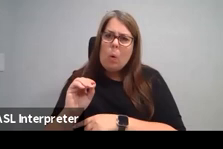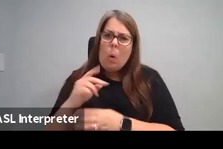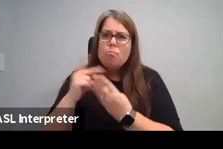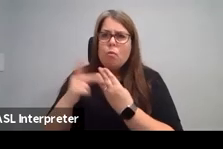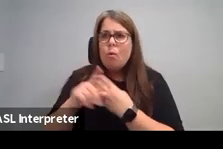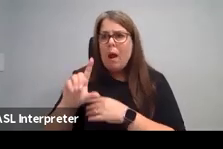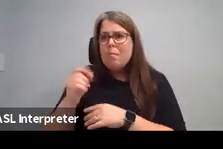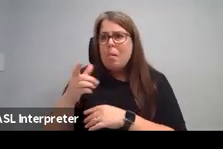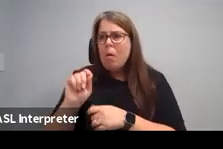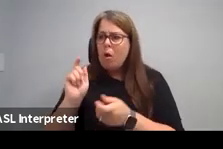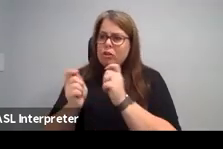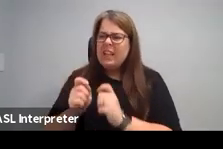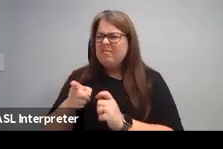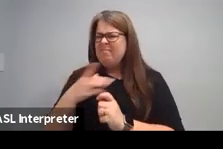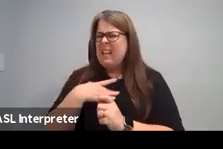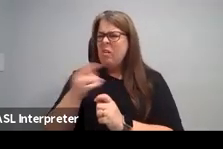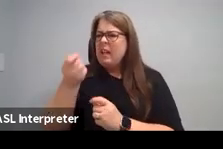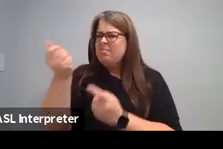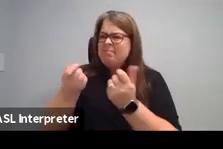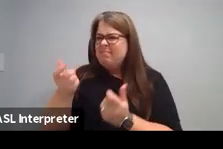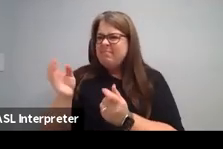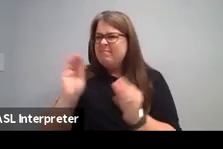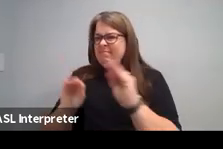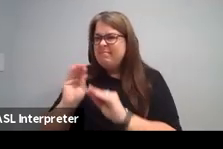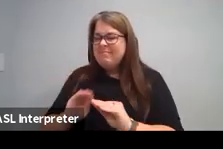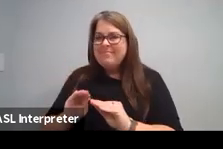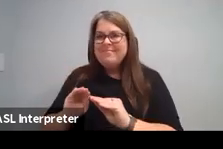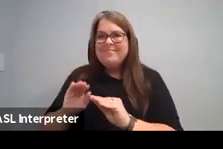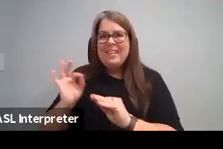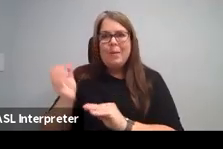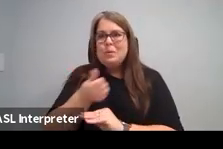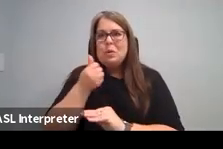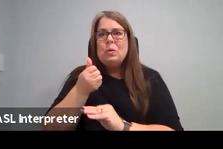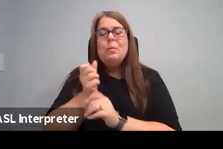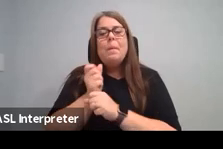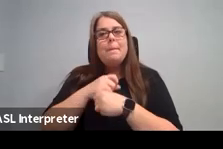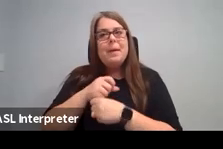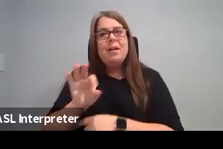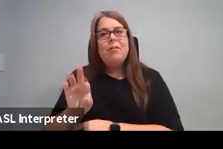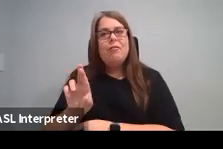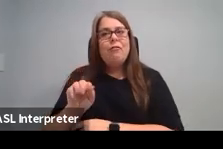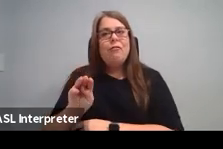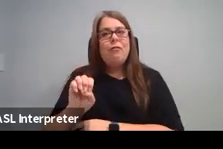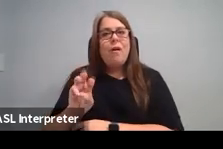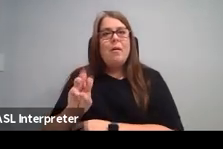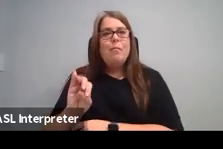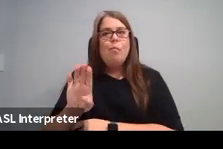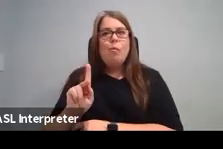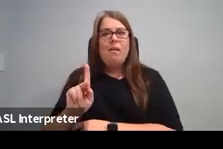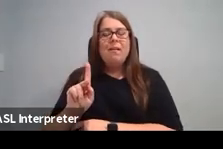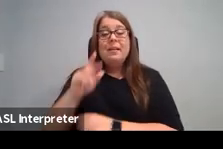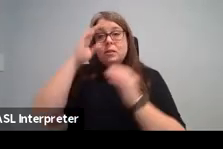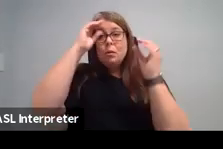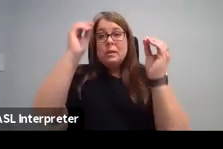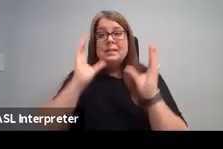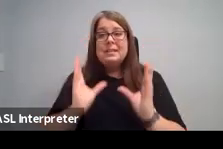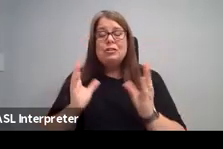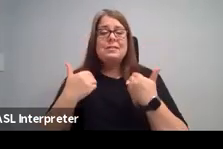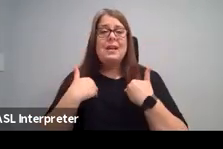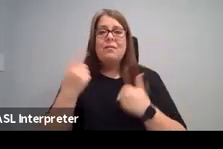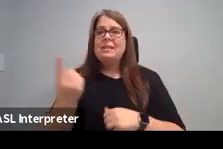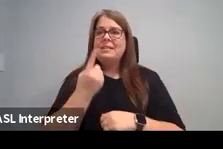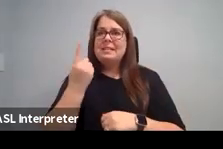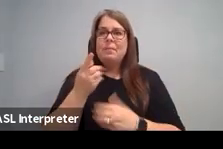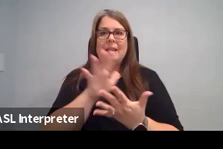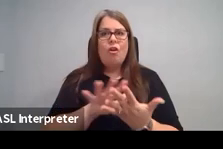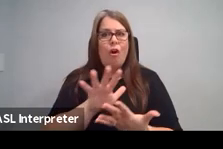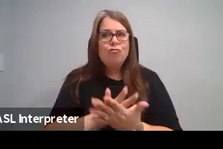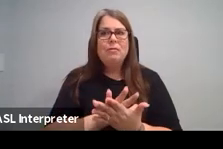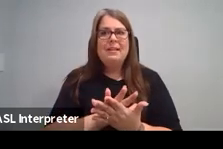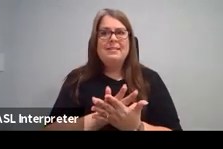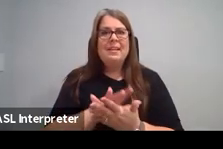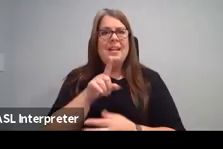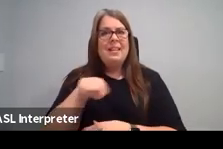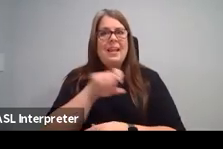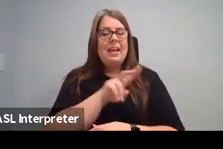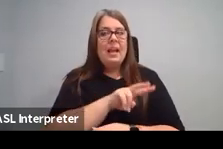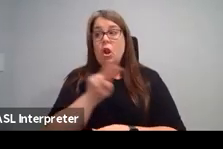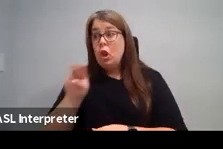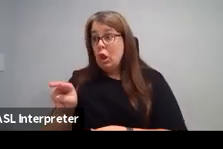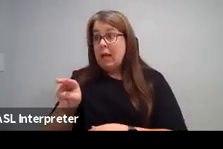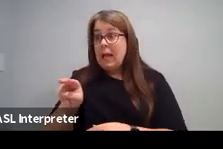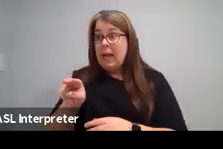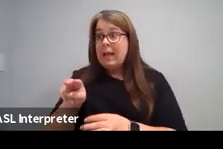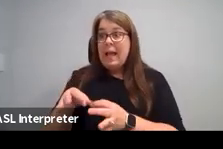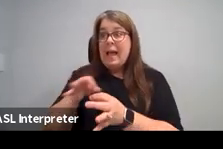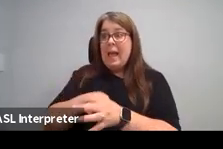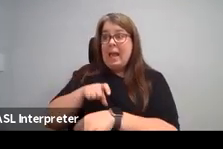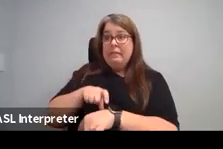Allison Frenzel : put stuff in that you want there, but it's really to just create a framework so that teachers have something concrete that a they can refer to in advance and know where they're going and be